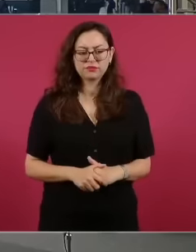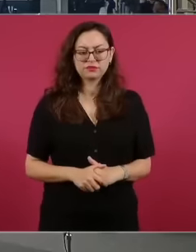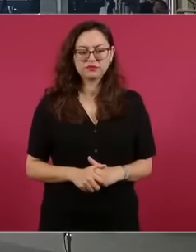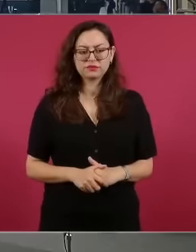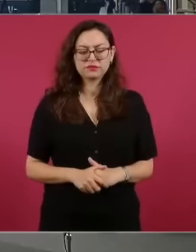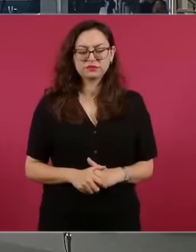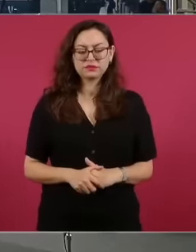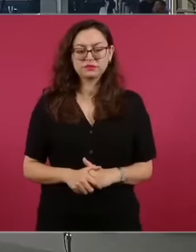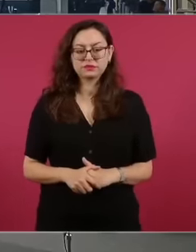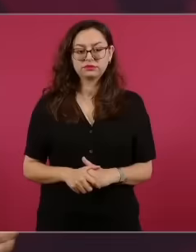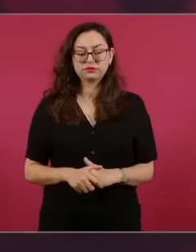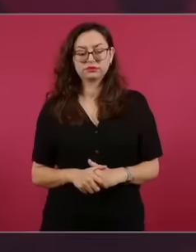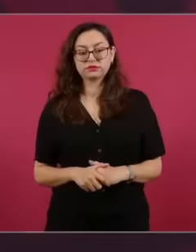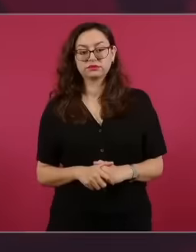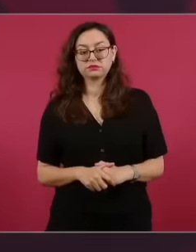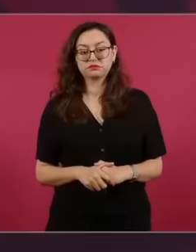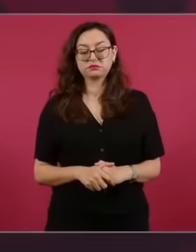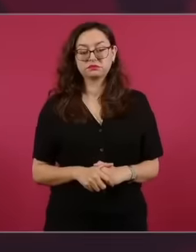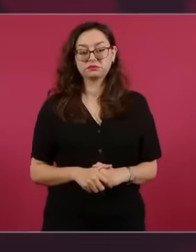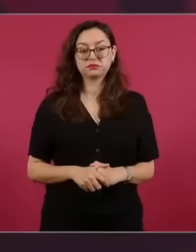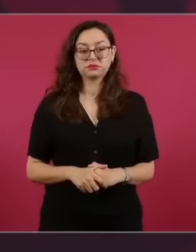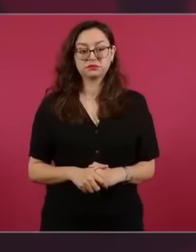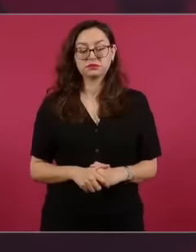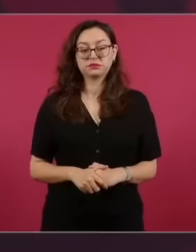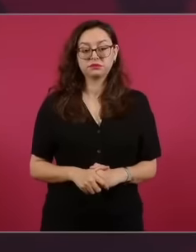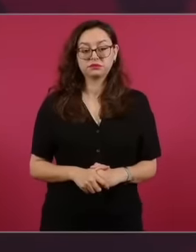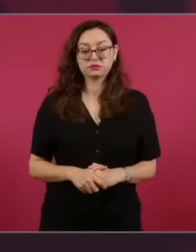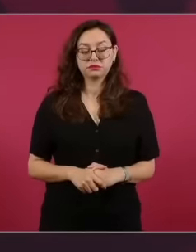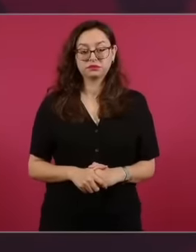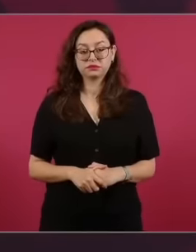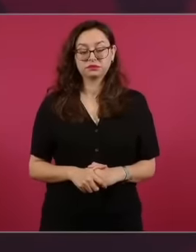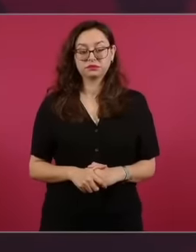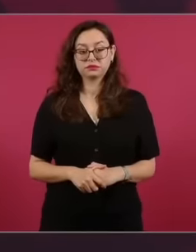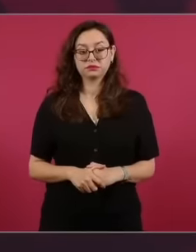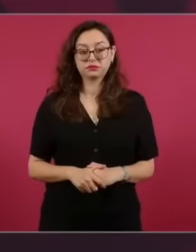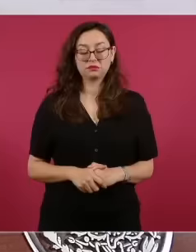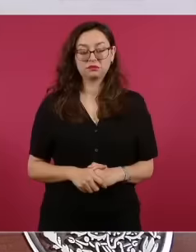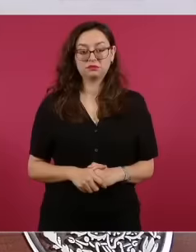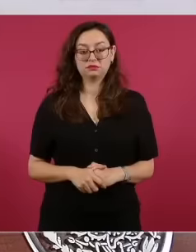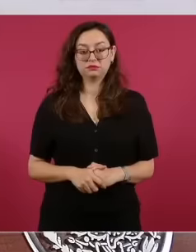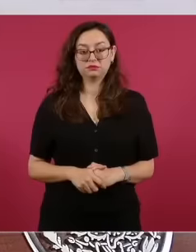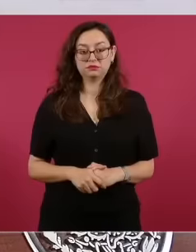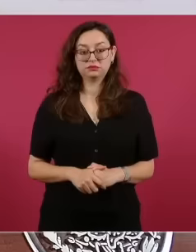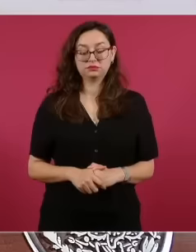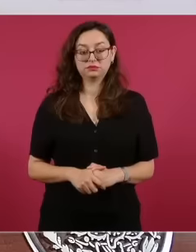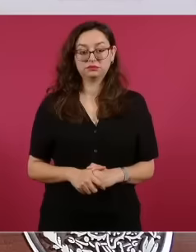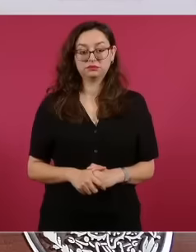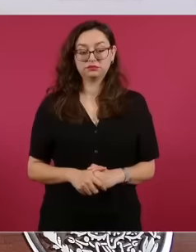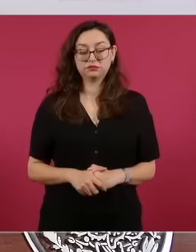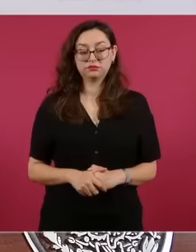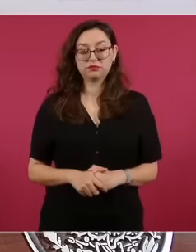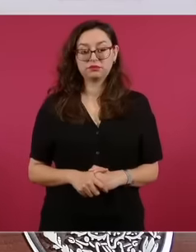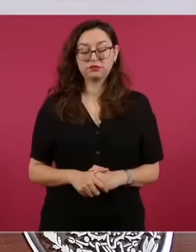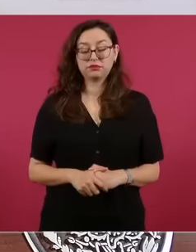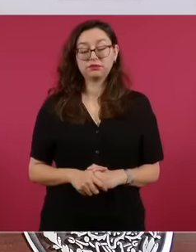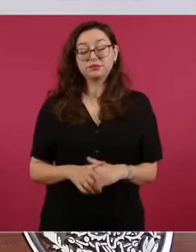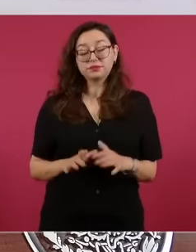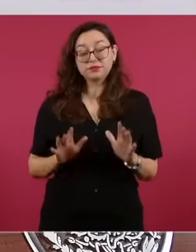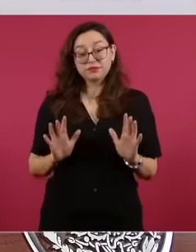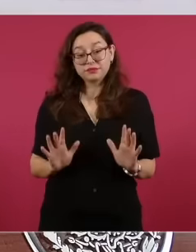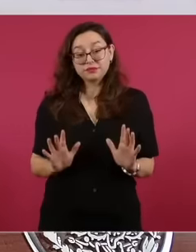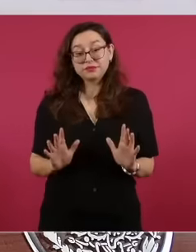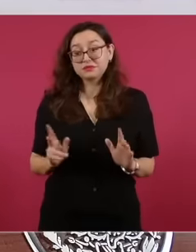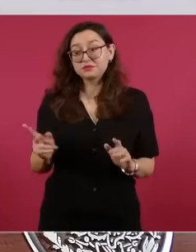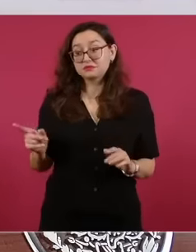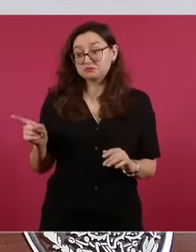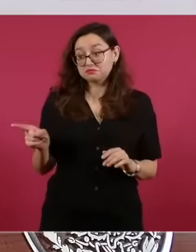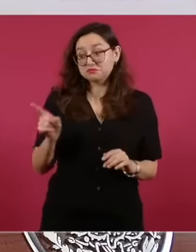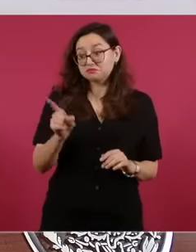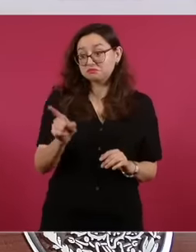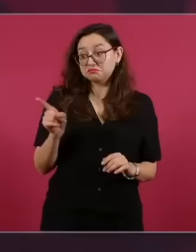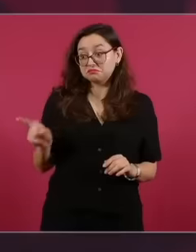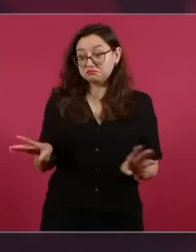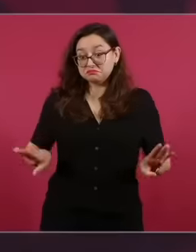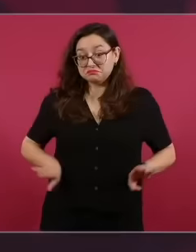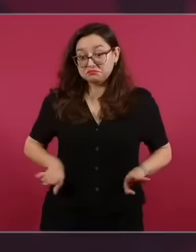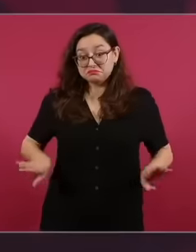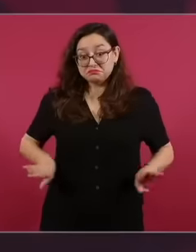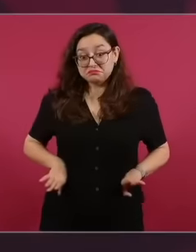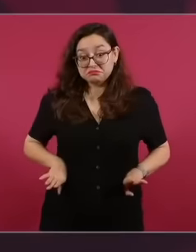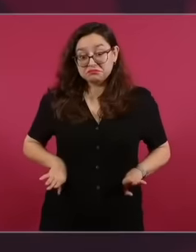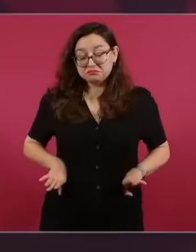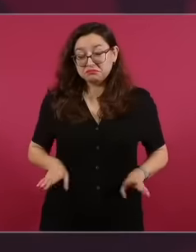I hope they don't take it the wrong way, but our